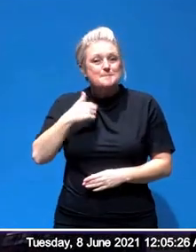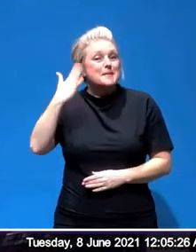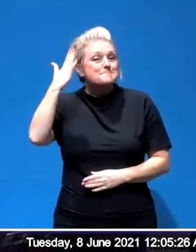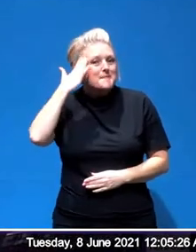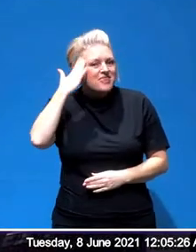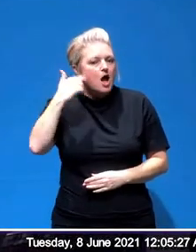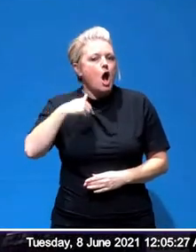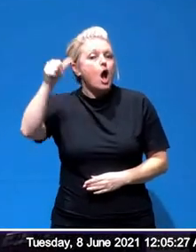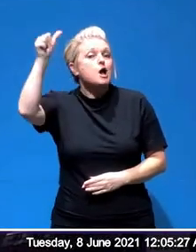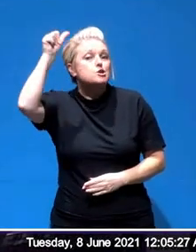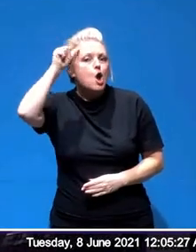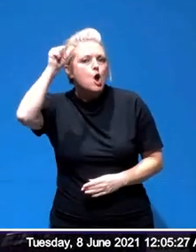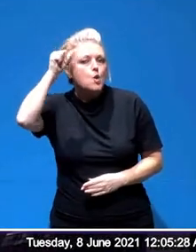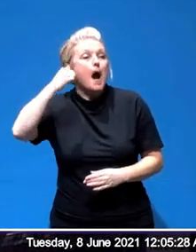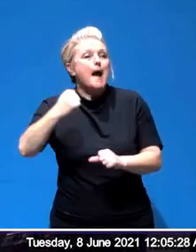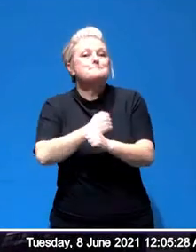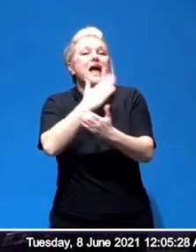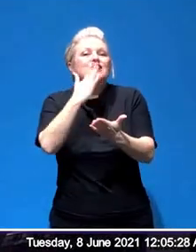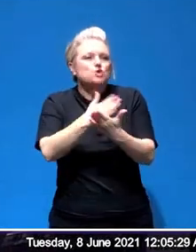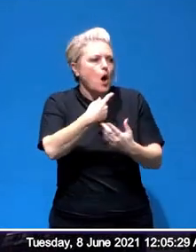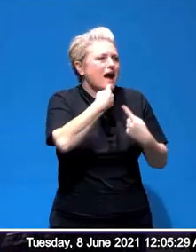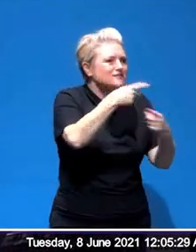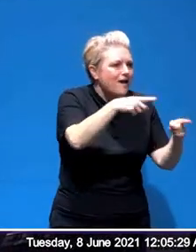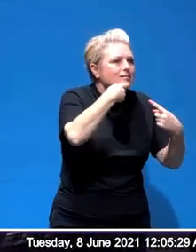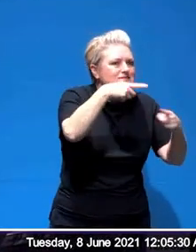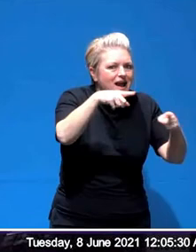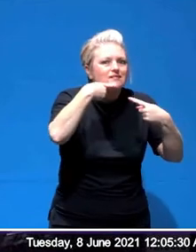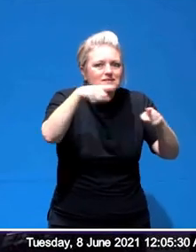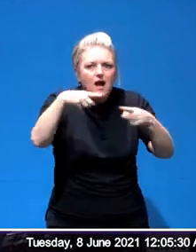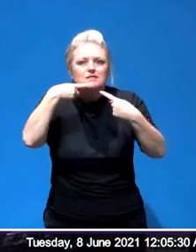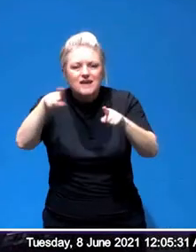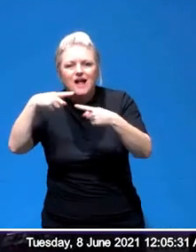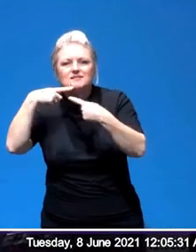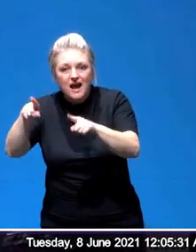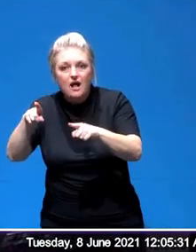But if I'm not there, and if it's just support workers and they take him to